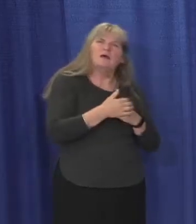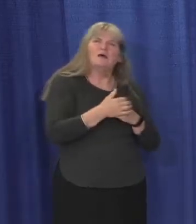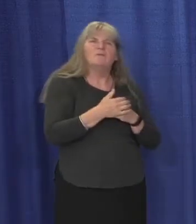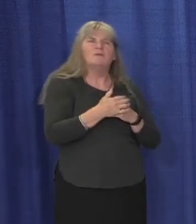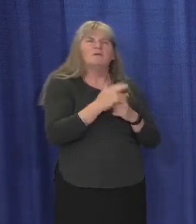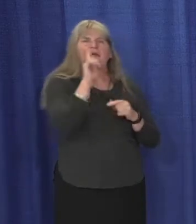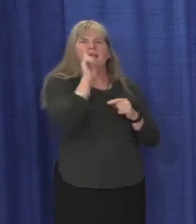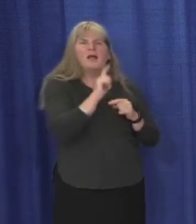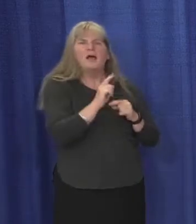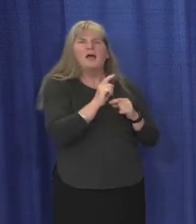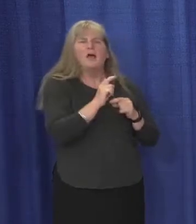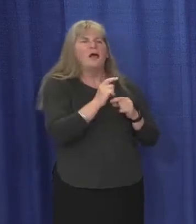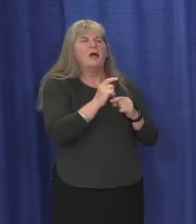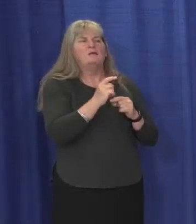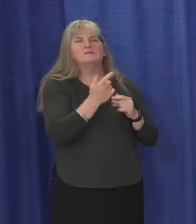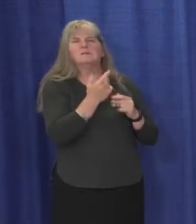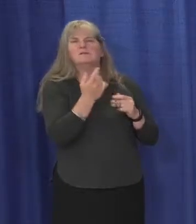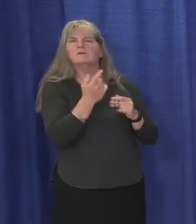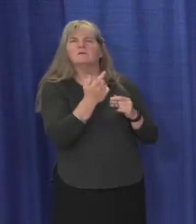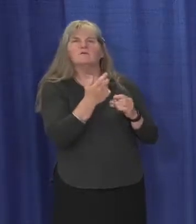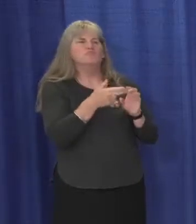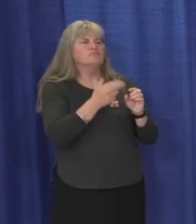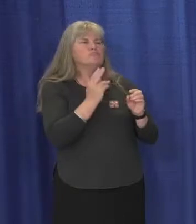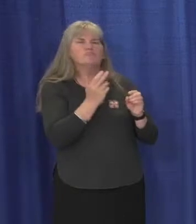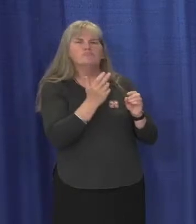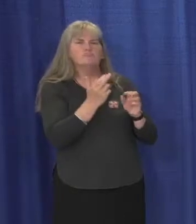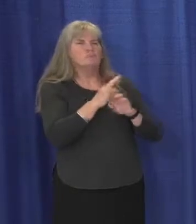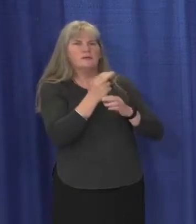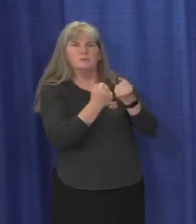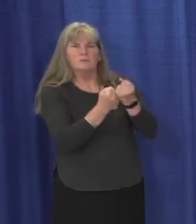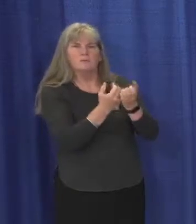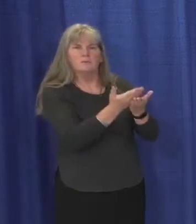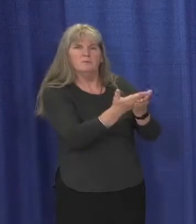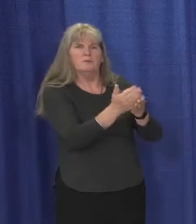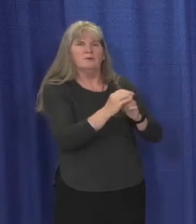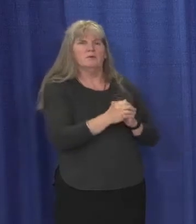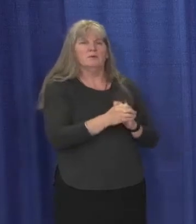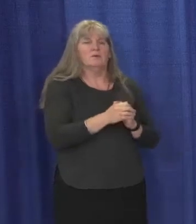with ongoing supply or withdrawal.